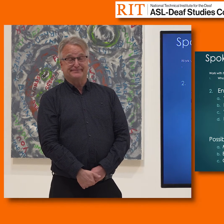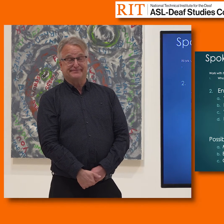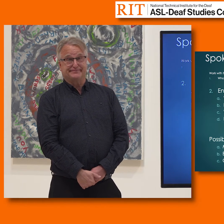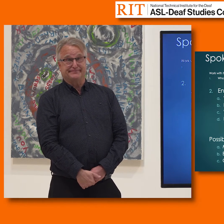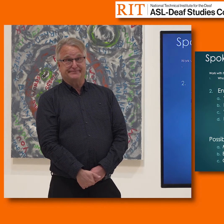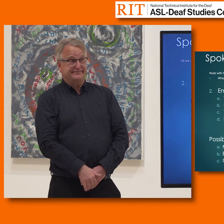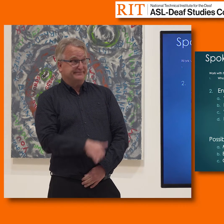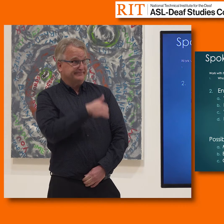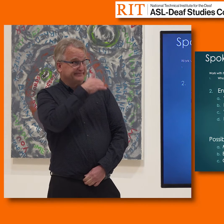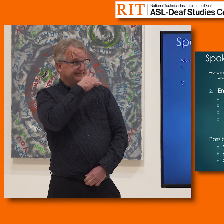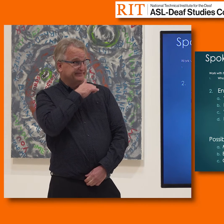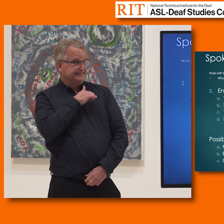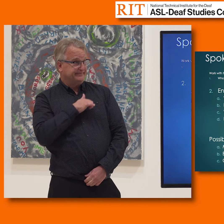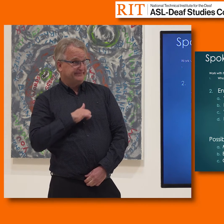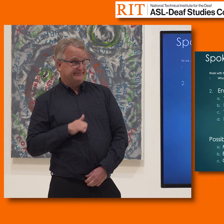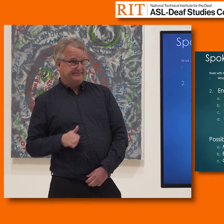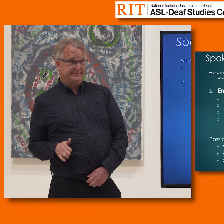feeling left out and disengaged.